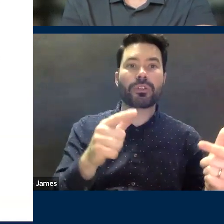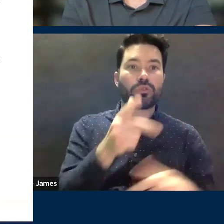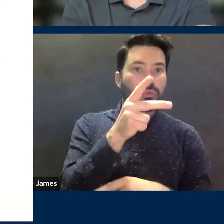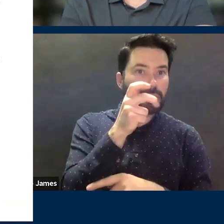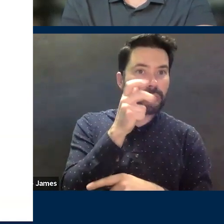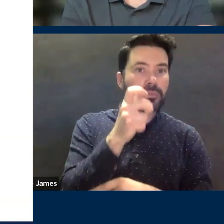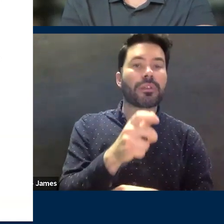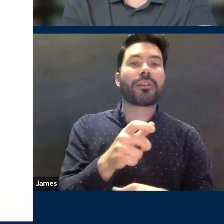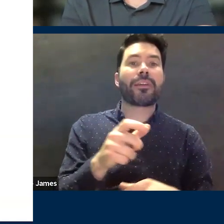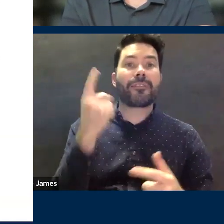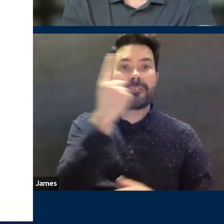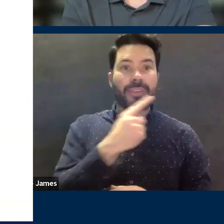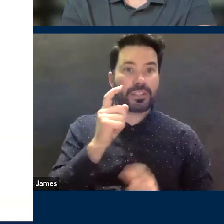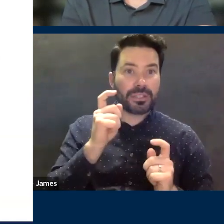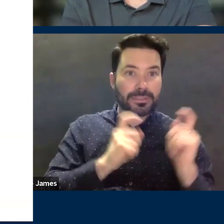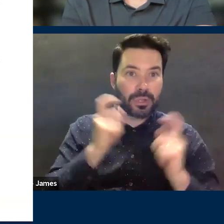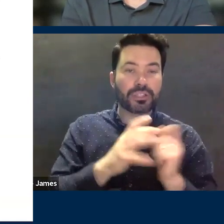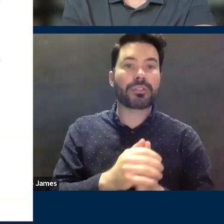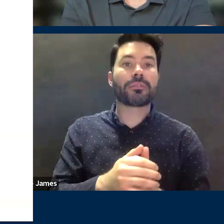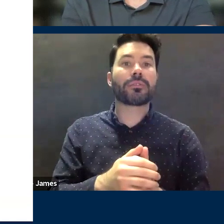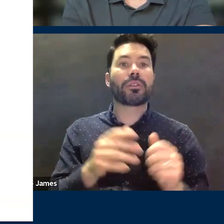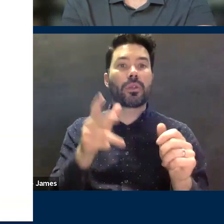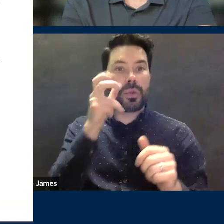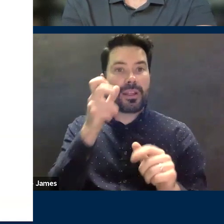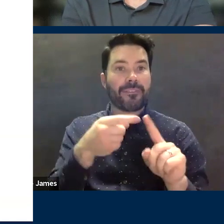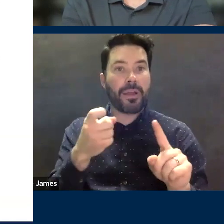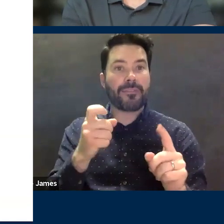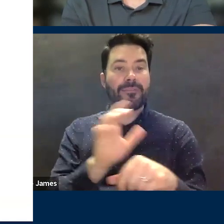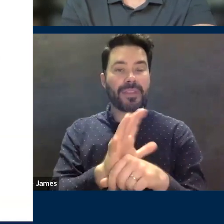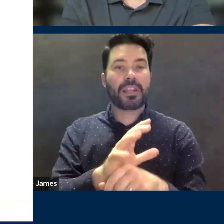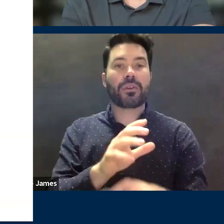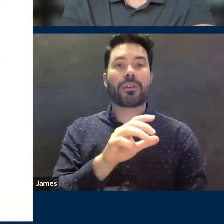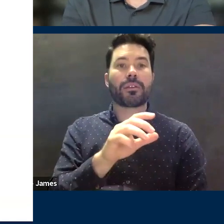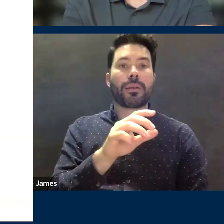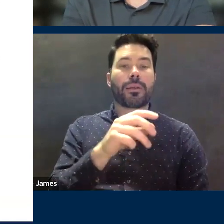Recognition from video at University in Pennsylvania, Gallaudet Research Institute,